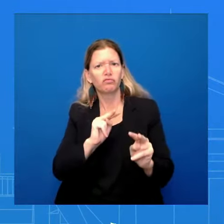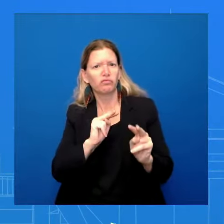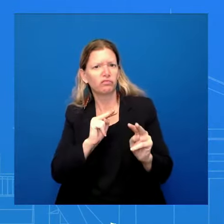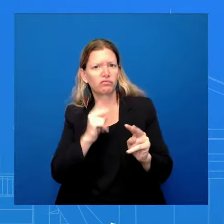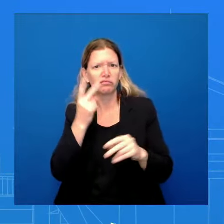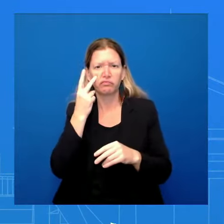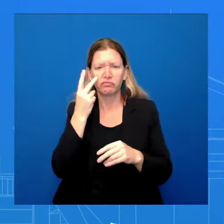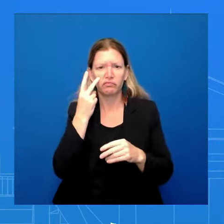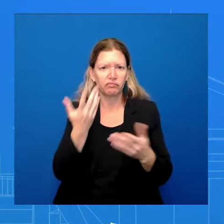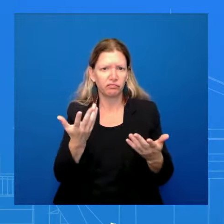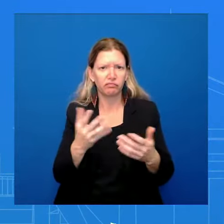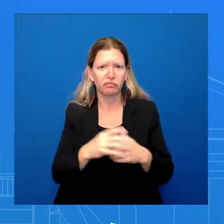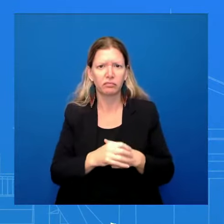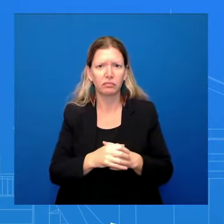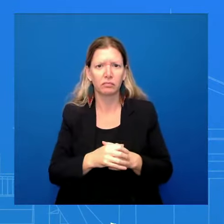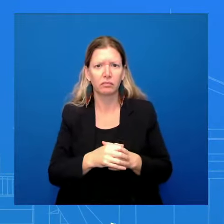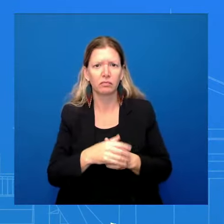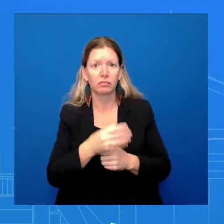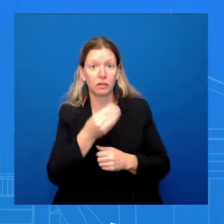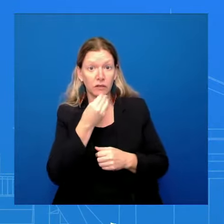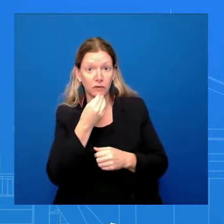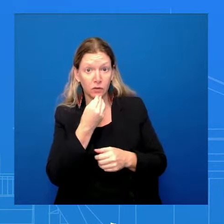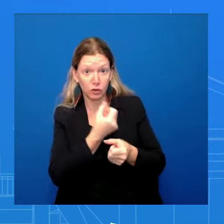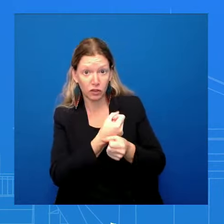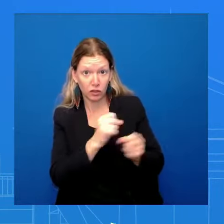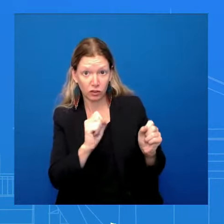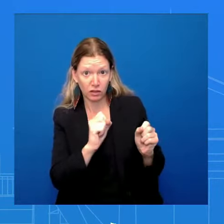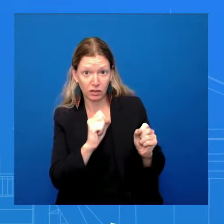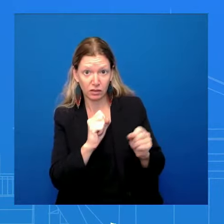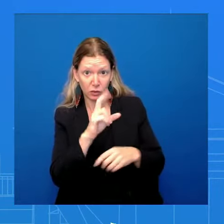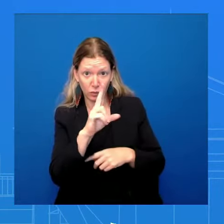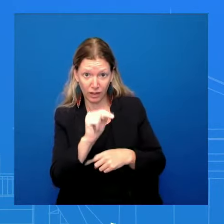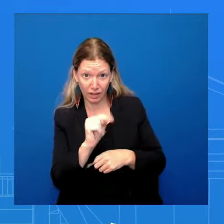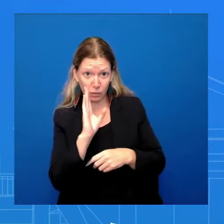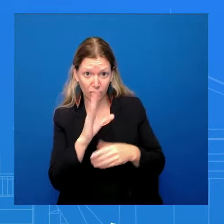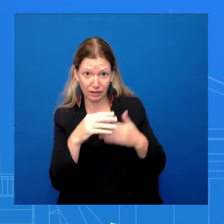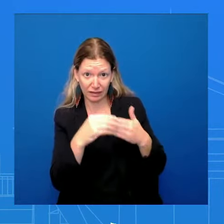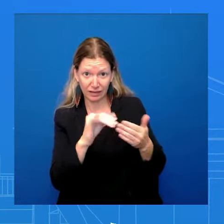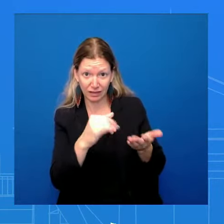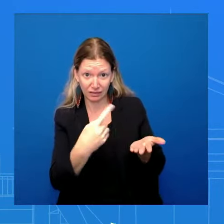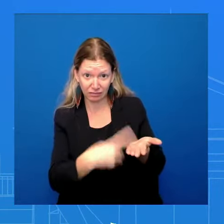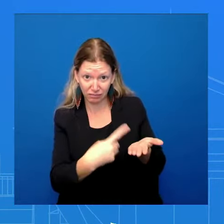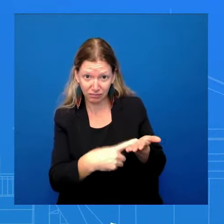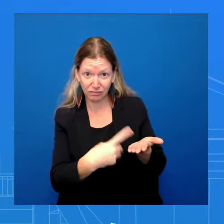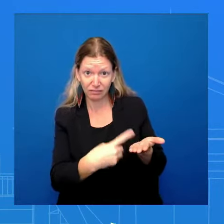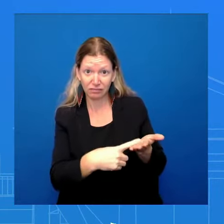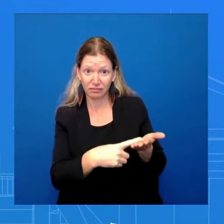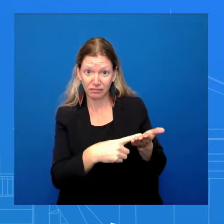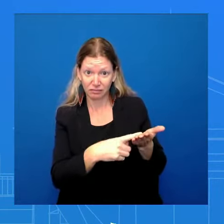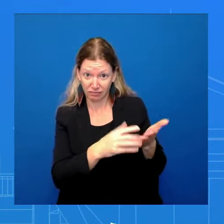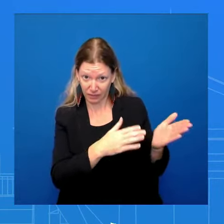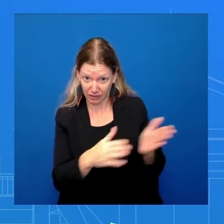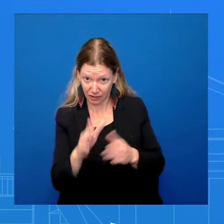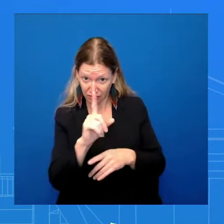the U.N. leadership is expecting to have talks on reviving the Black Sea grain deal. Does the White House have any optimism on the likelihood of that happening?